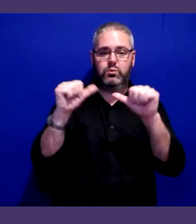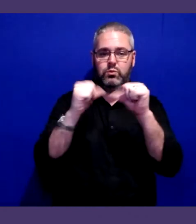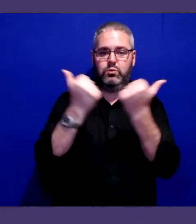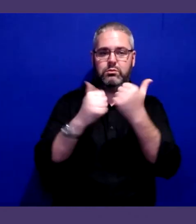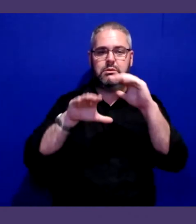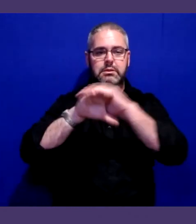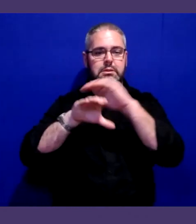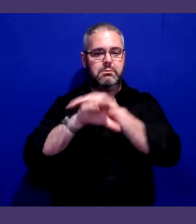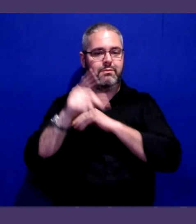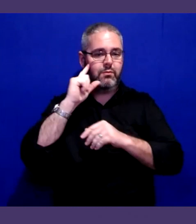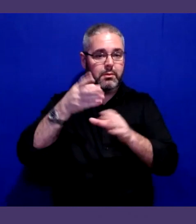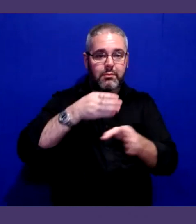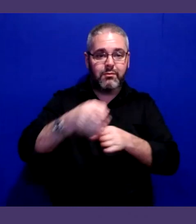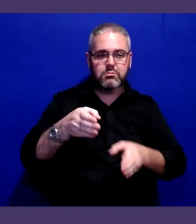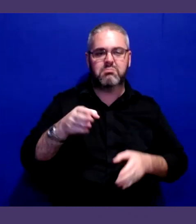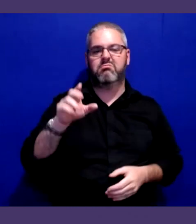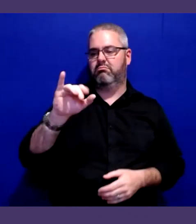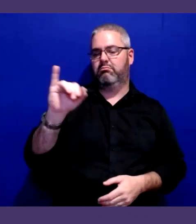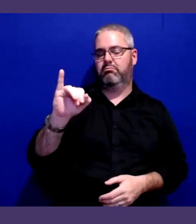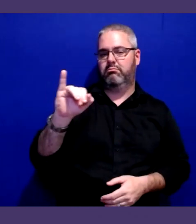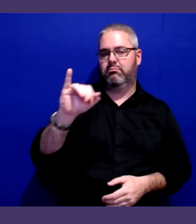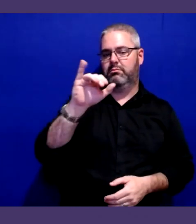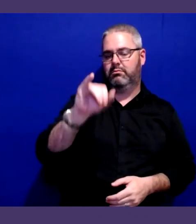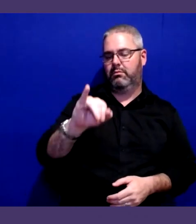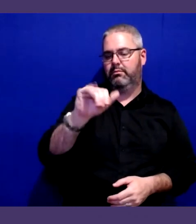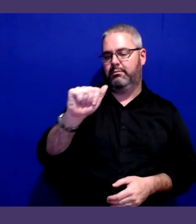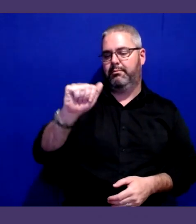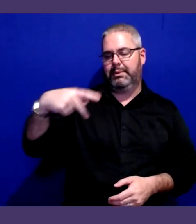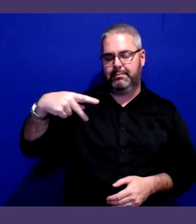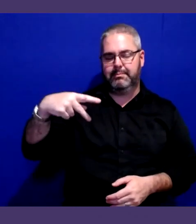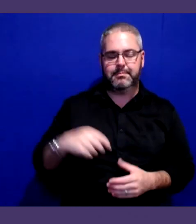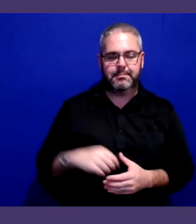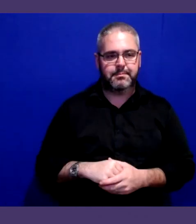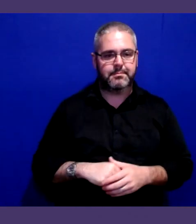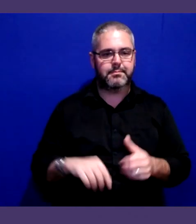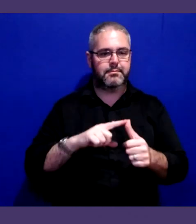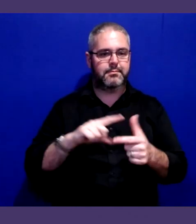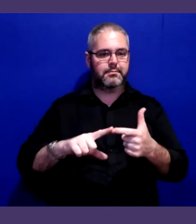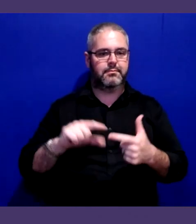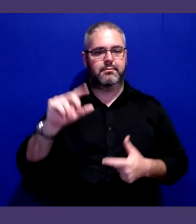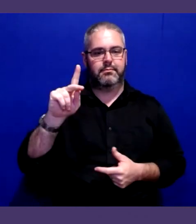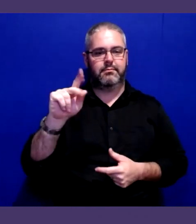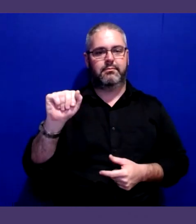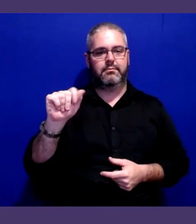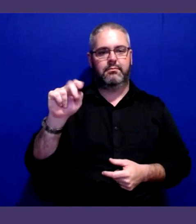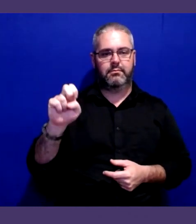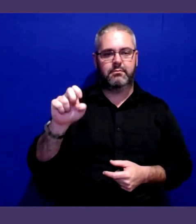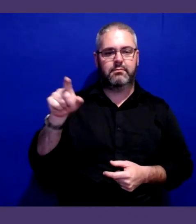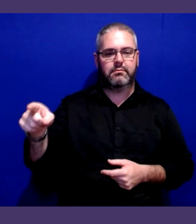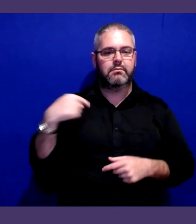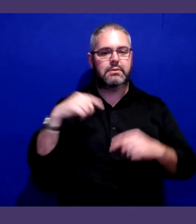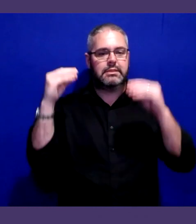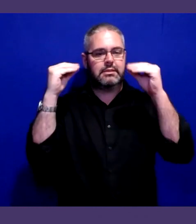also known as IAAP, Kate Sonka, the executive director of Teach Access, and Shawn Henry,